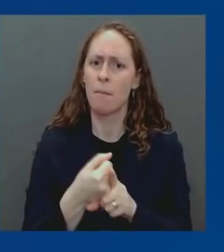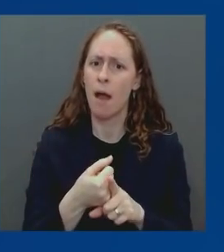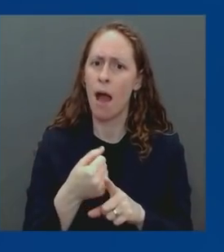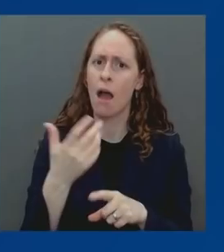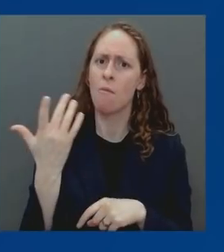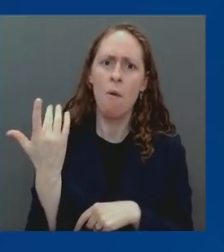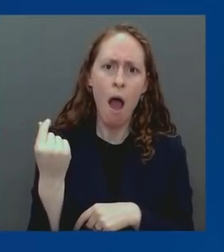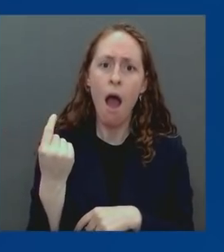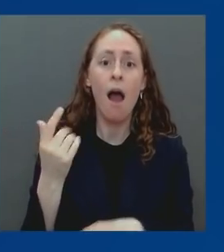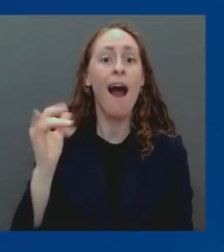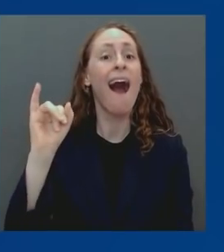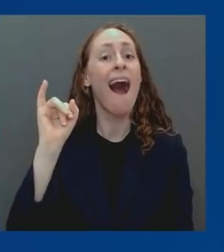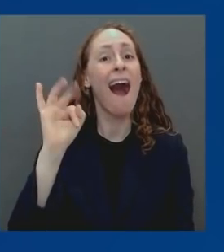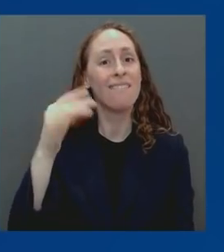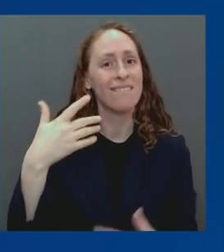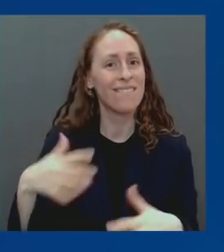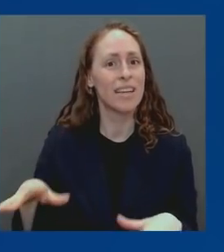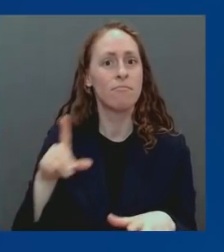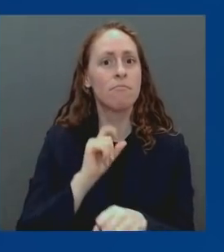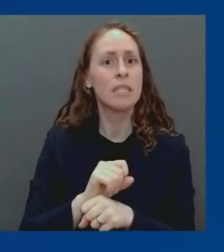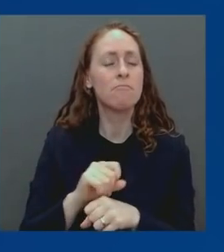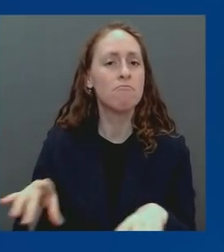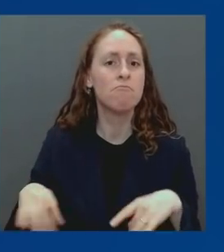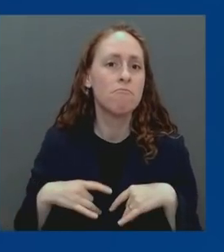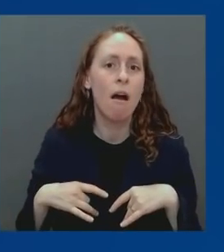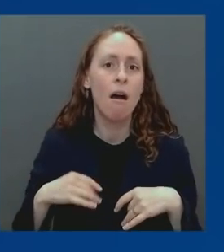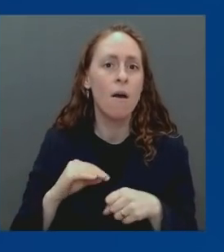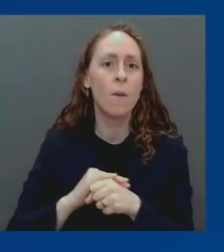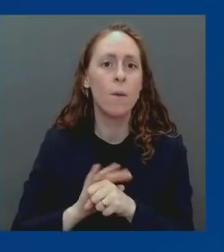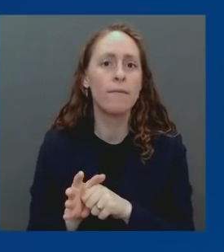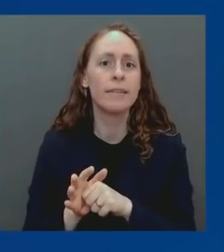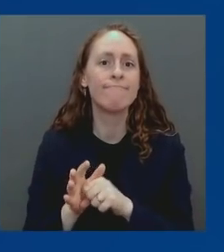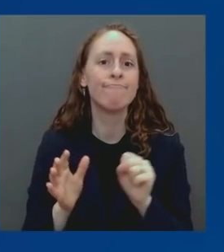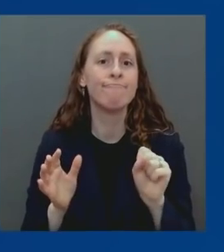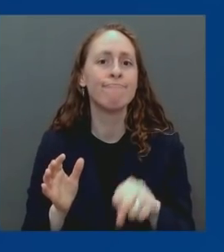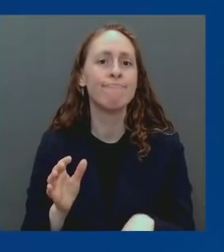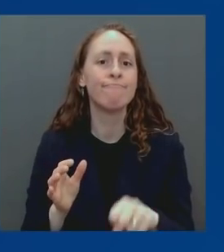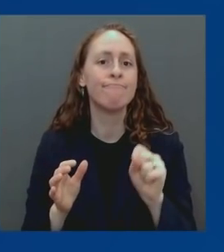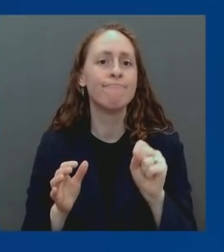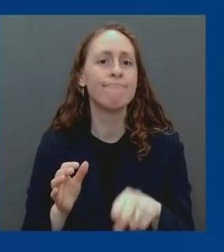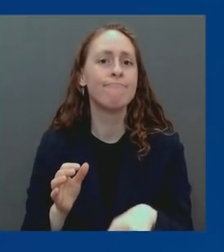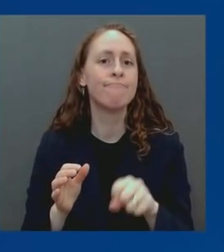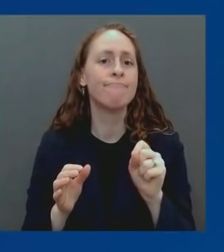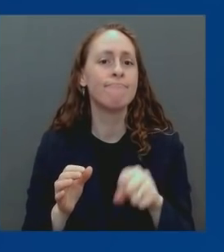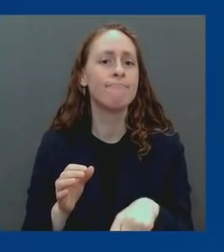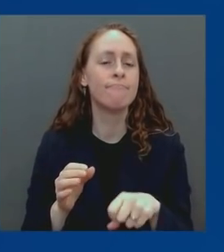That is "infected," not "vaccinated." However, the COVID-19 disease